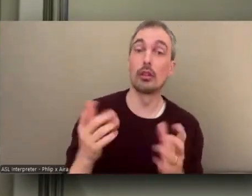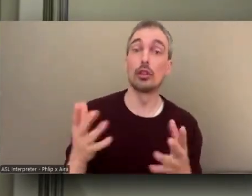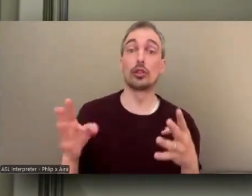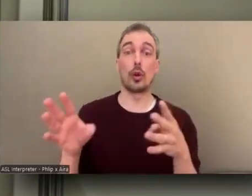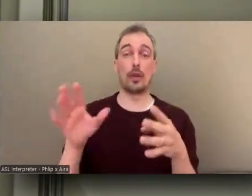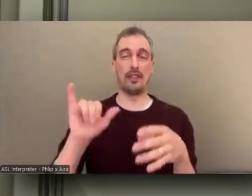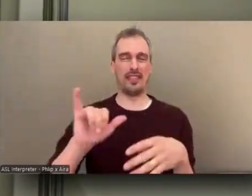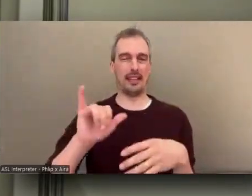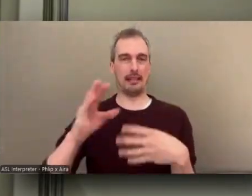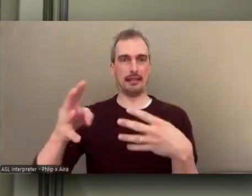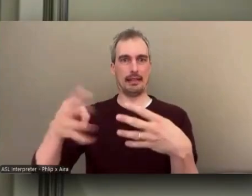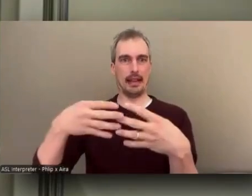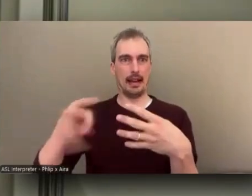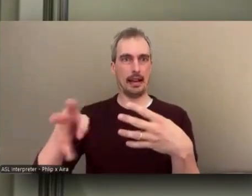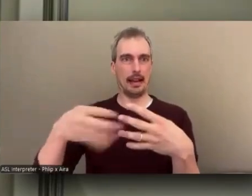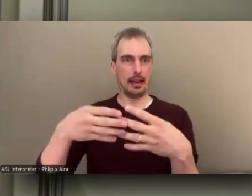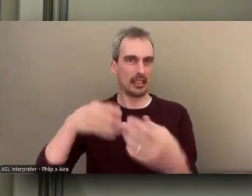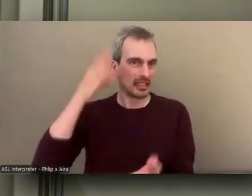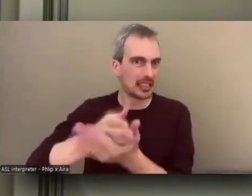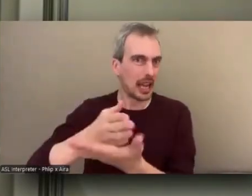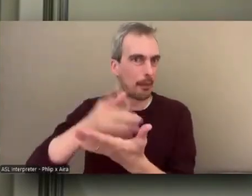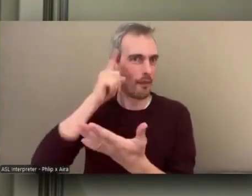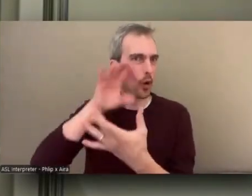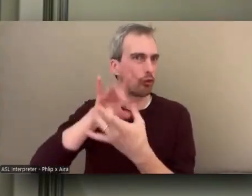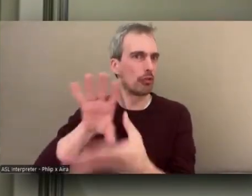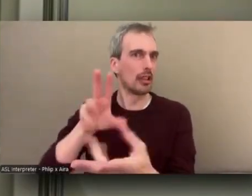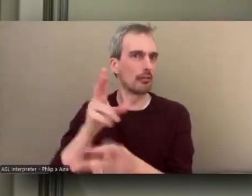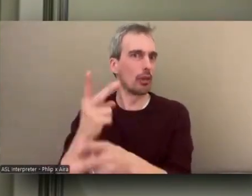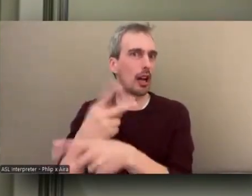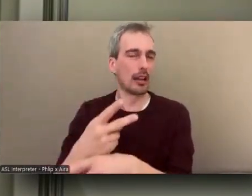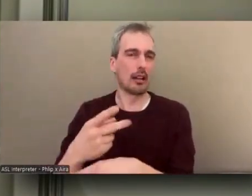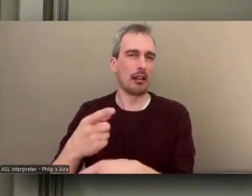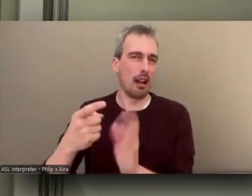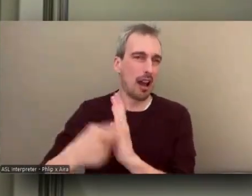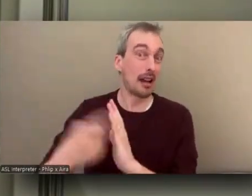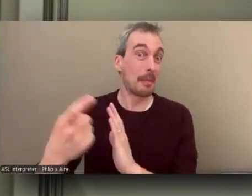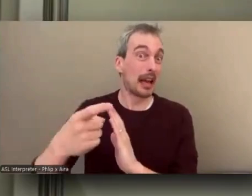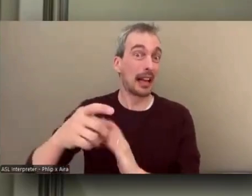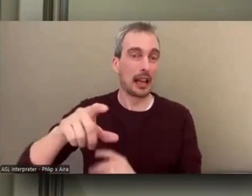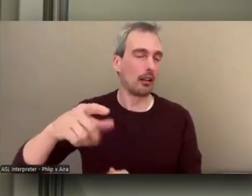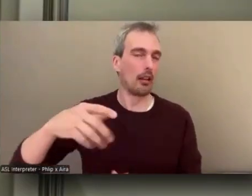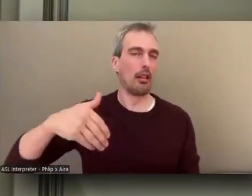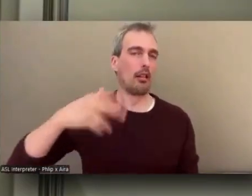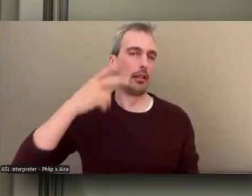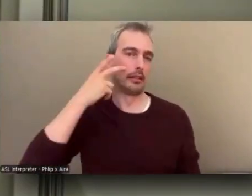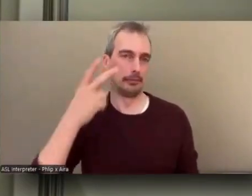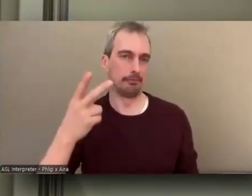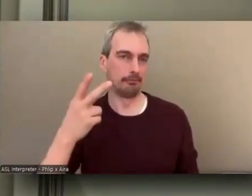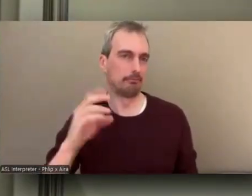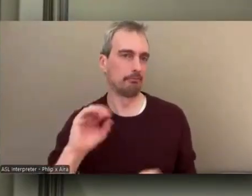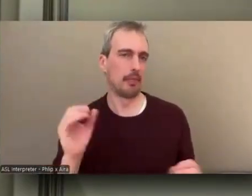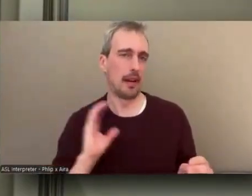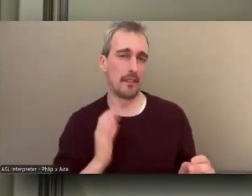I mean... None of our customers, as far as I'm aware, I could be wrong, are doing that yet. Where a test fails.